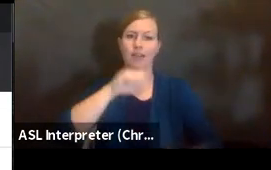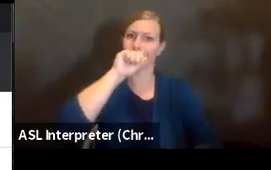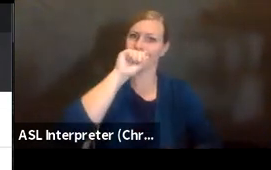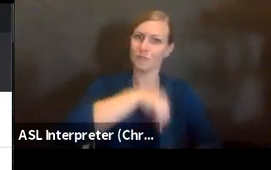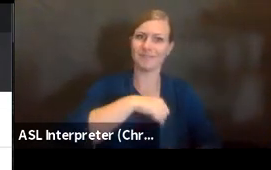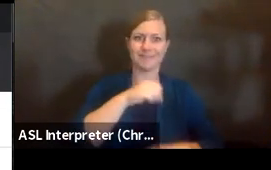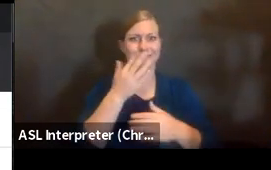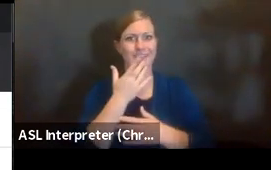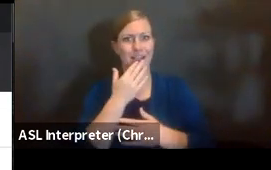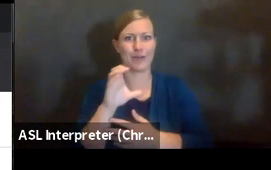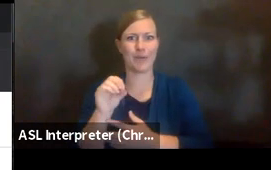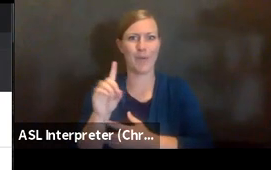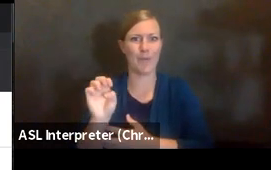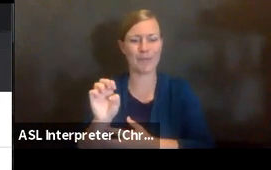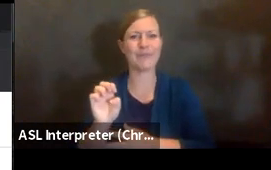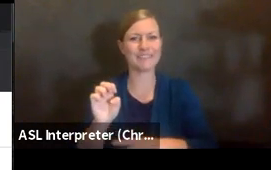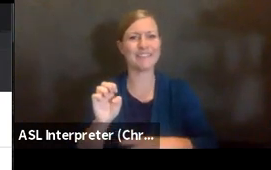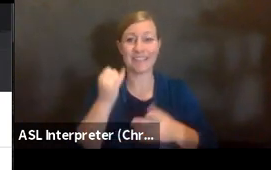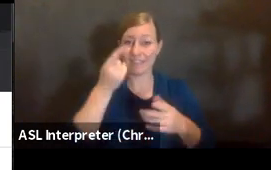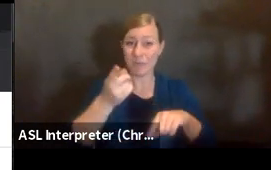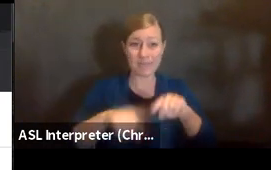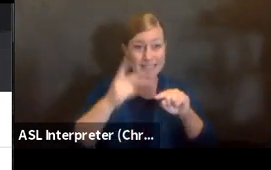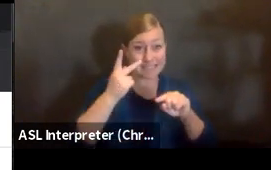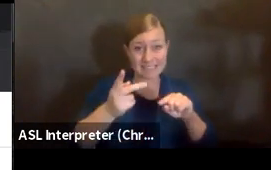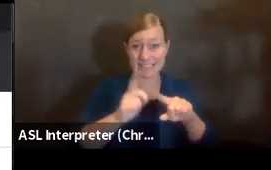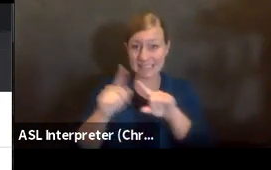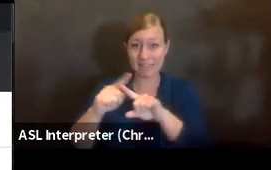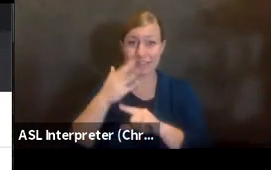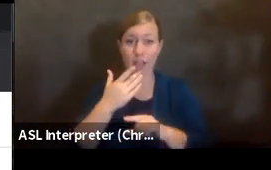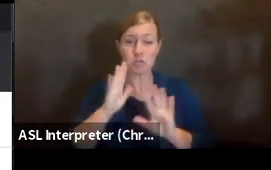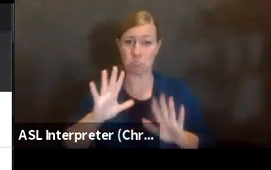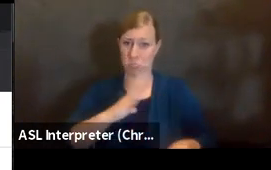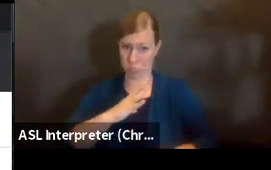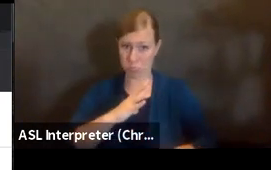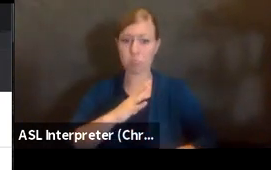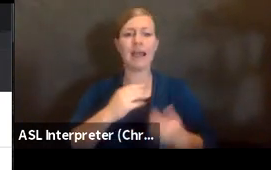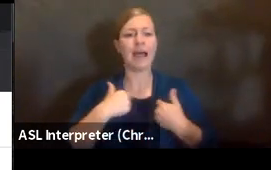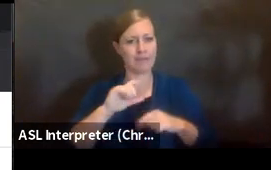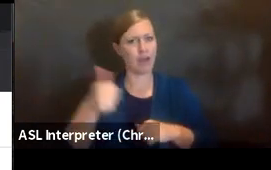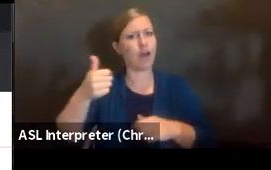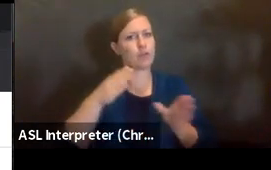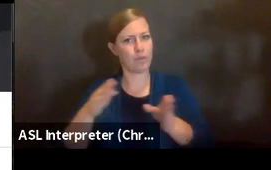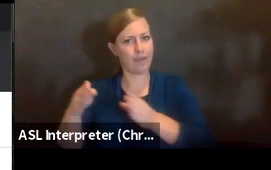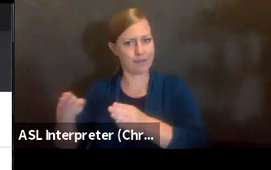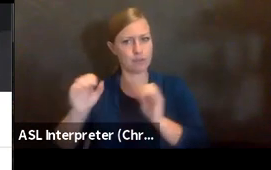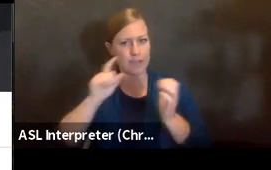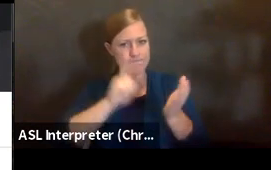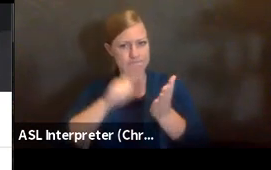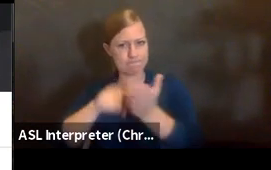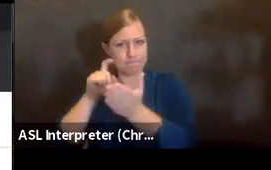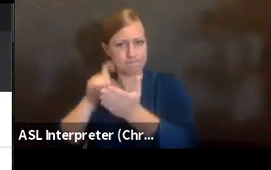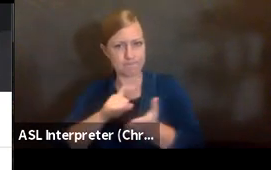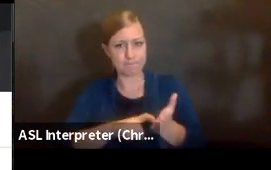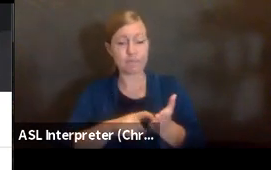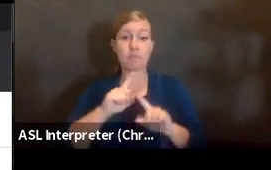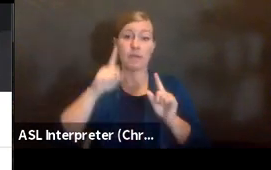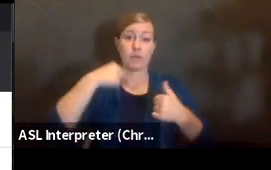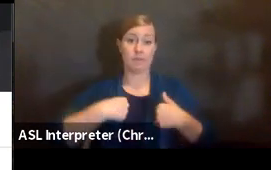Katherine Livick - ESD 112: If you cannot see the difference in the colors. That's okay. There are other ways to to tell where you're at. But for me, that's going to be a queue.